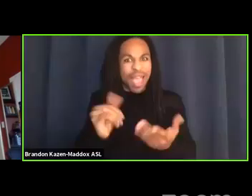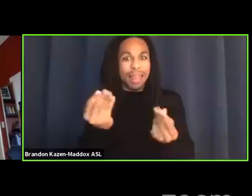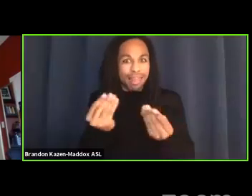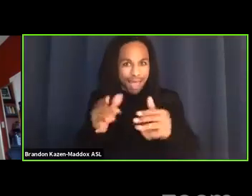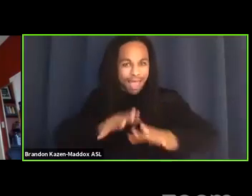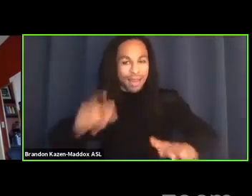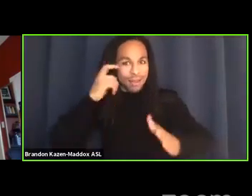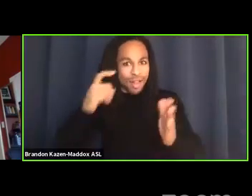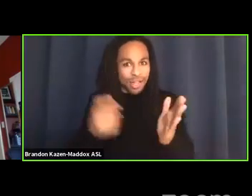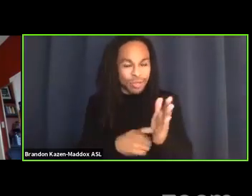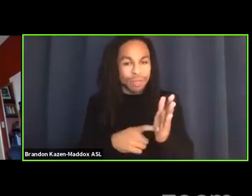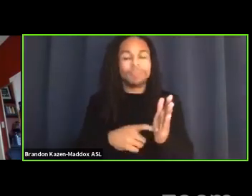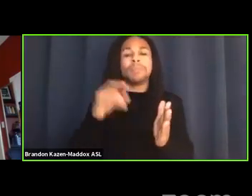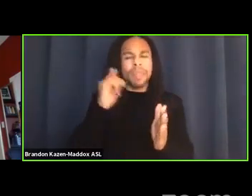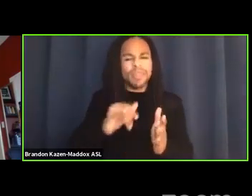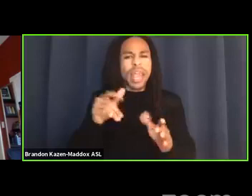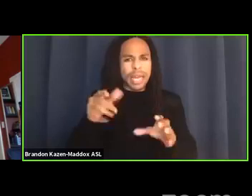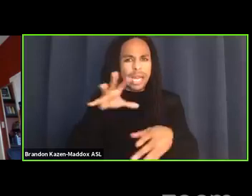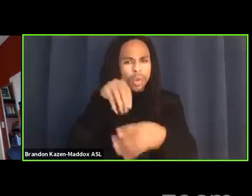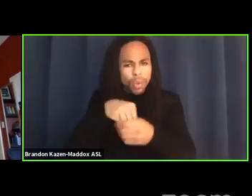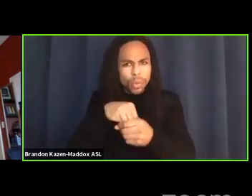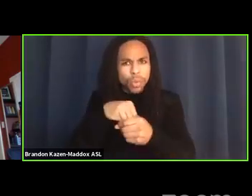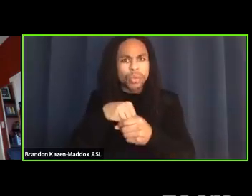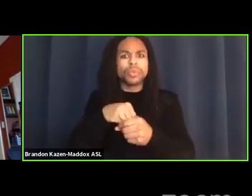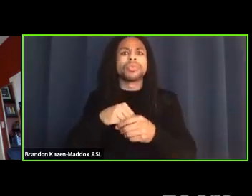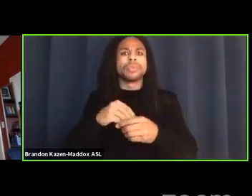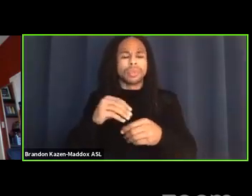series. As a way of deepening our work and